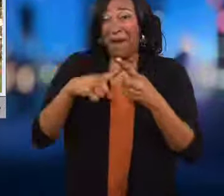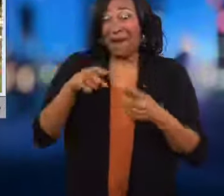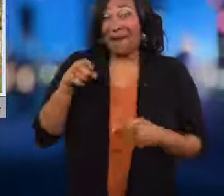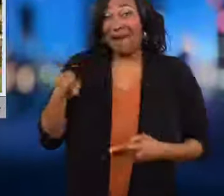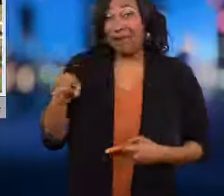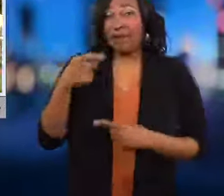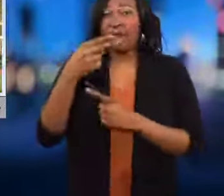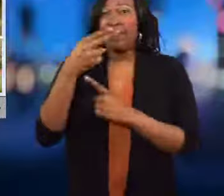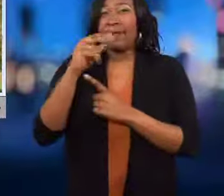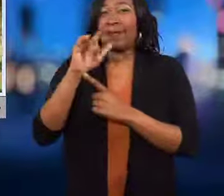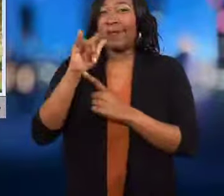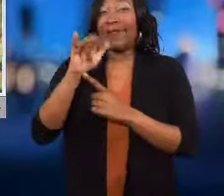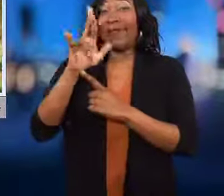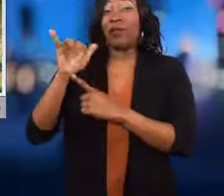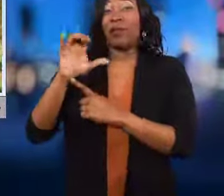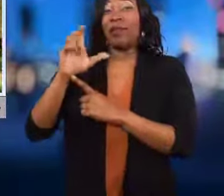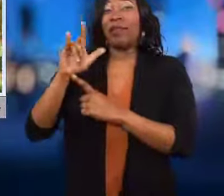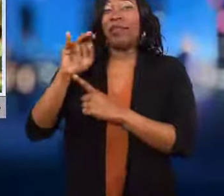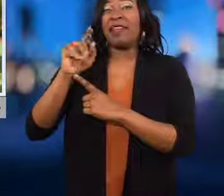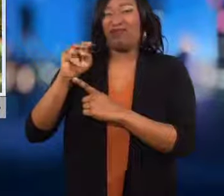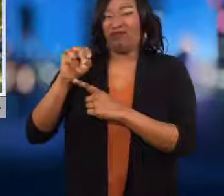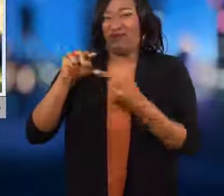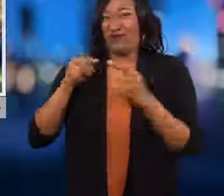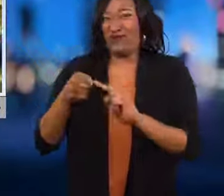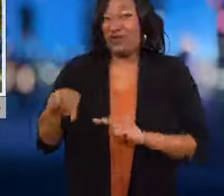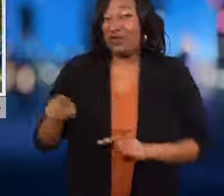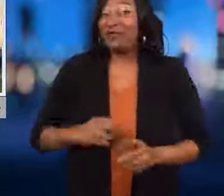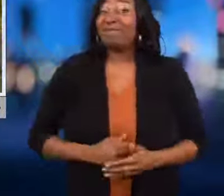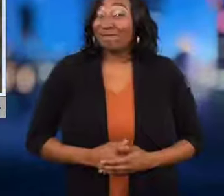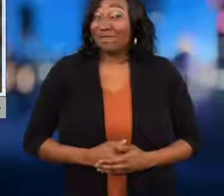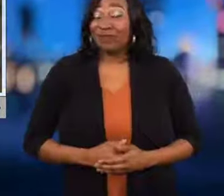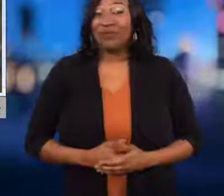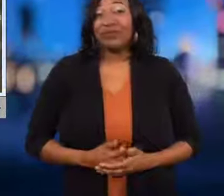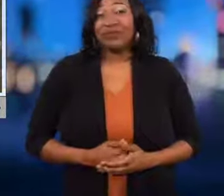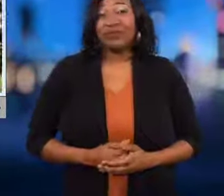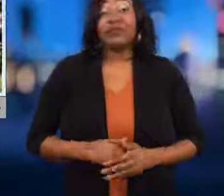Hillary Clinton.